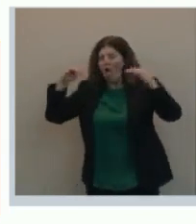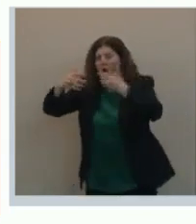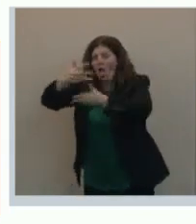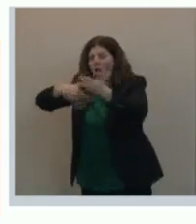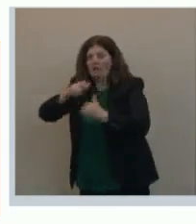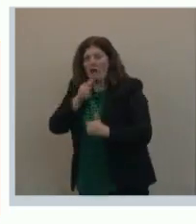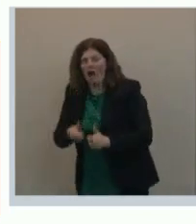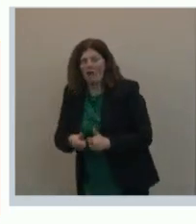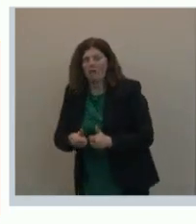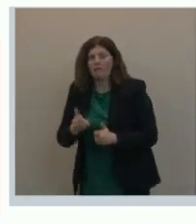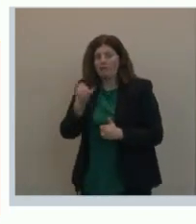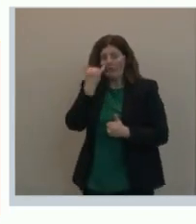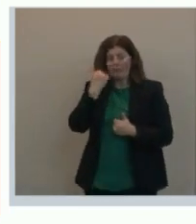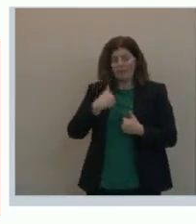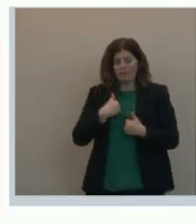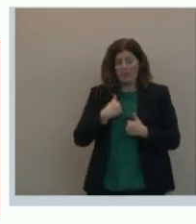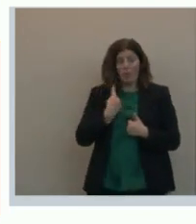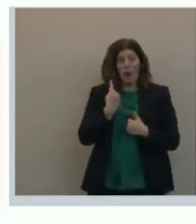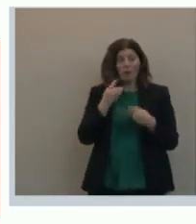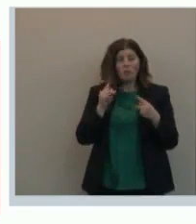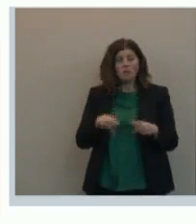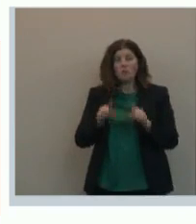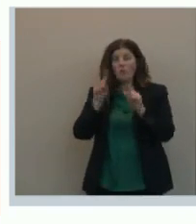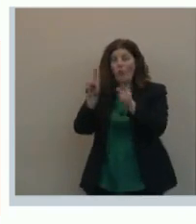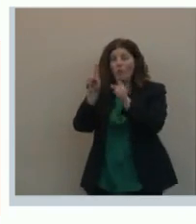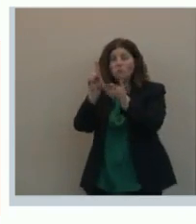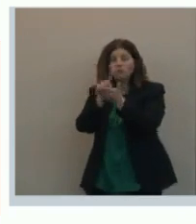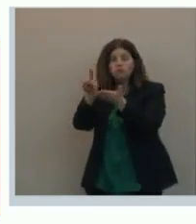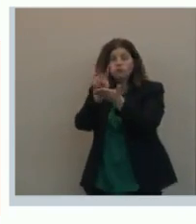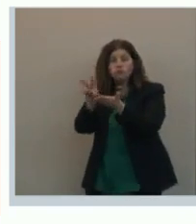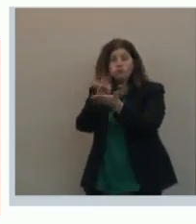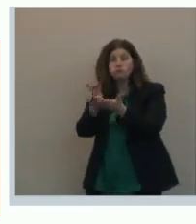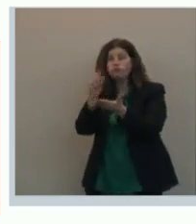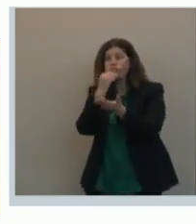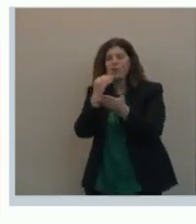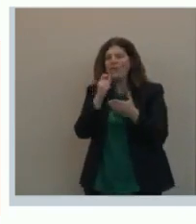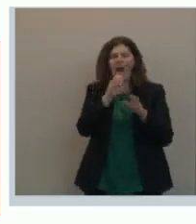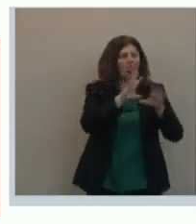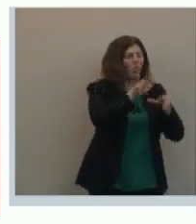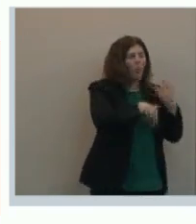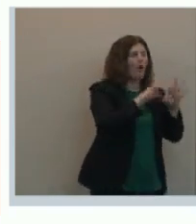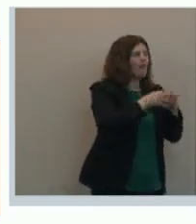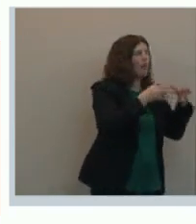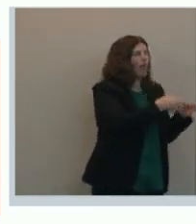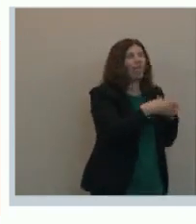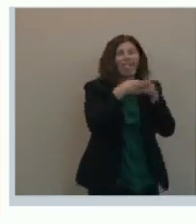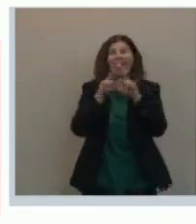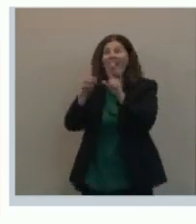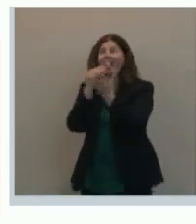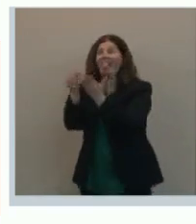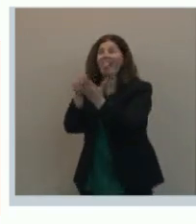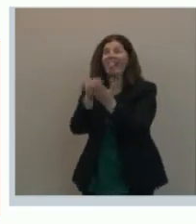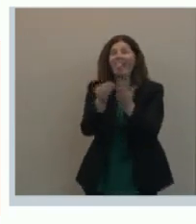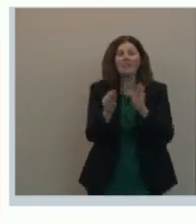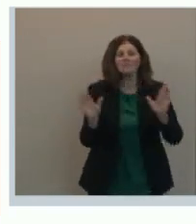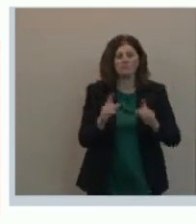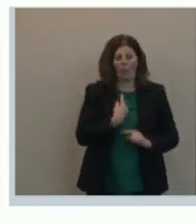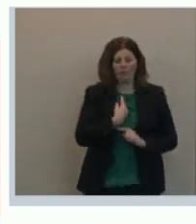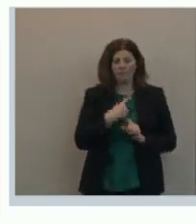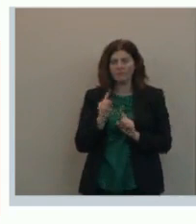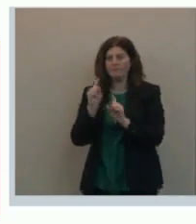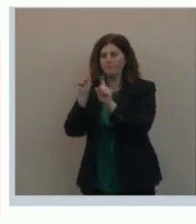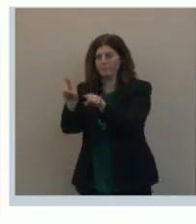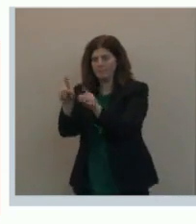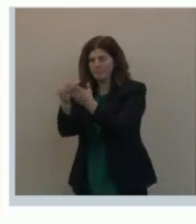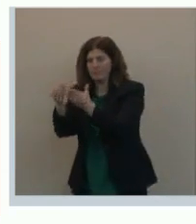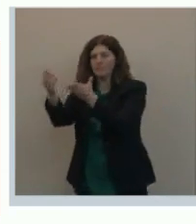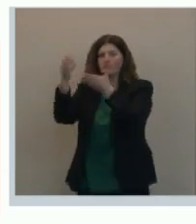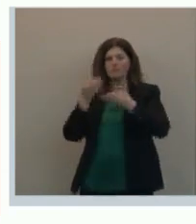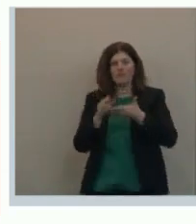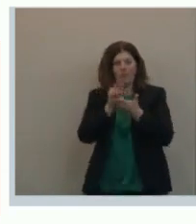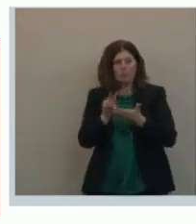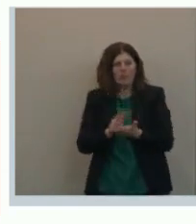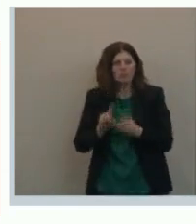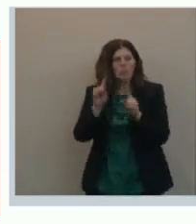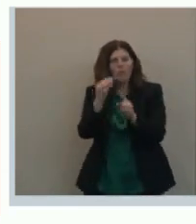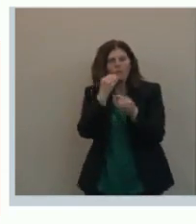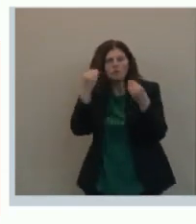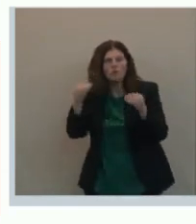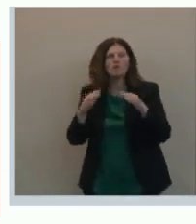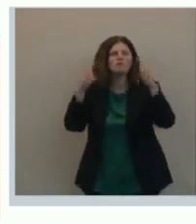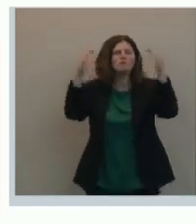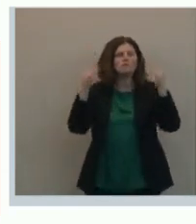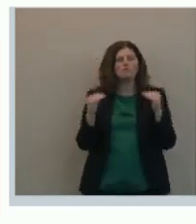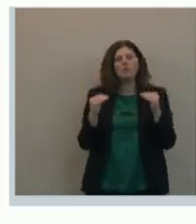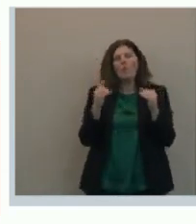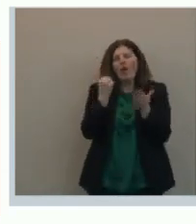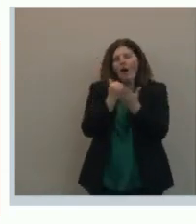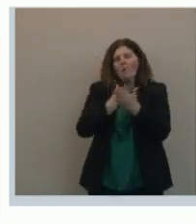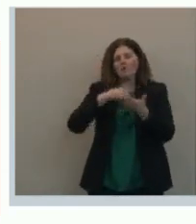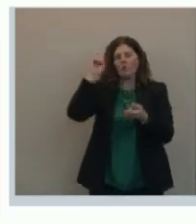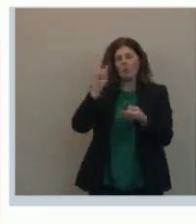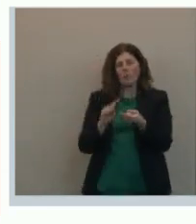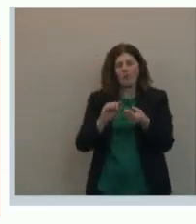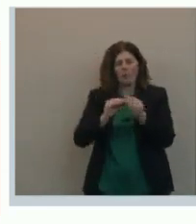THAT CAN IMPROVE IF WE ALL TAKE SERIOUSLY SOCIAL DISTANCING, STAY AWAY FROM CROWDS, SELECT ONE PERSON TO GO TO THE GROCERY STORE EVERY TWO WEEKS INSTEAD OF TAKING THE WHOLE FAMILY EVERY